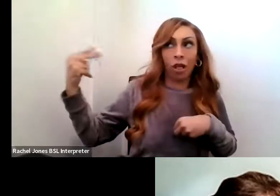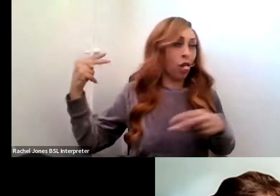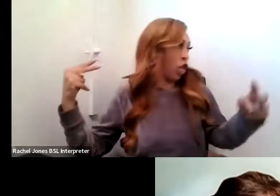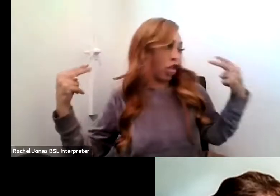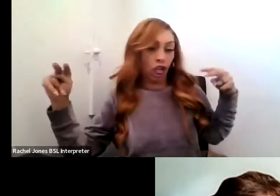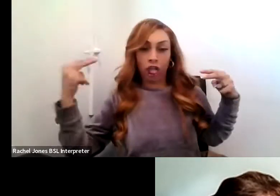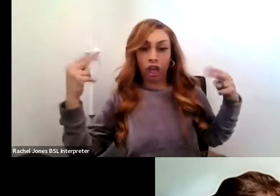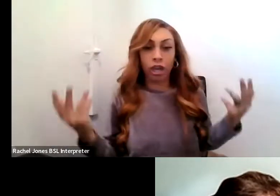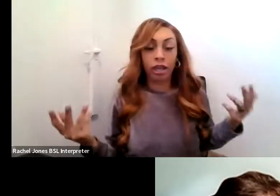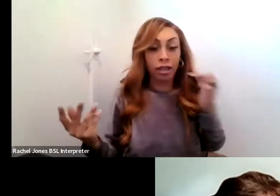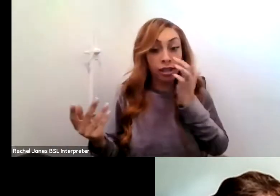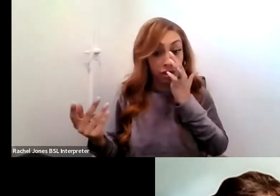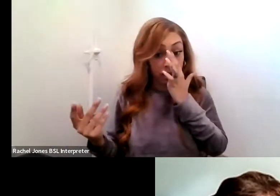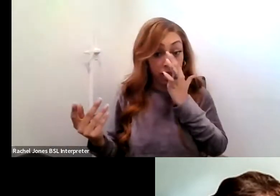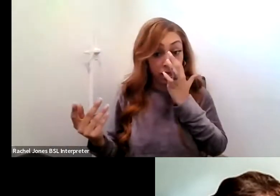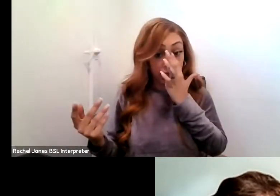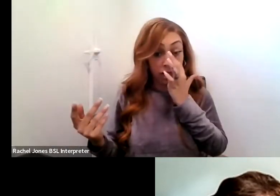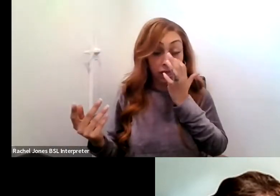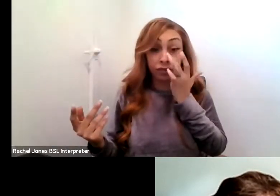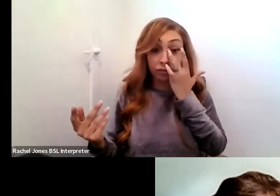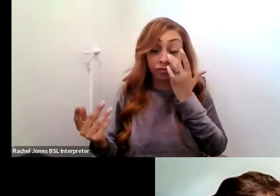So I think it's these alternative ways of engaging with the work.